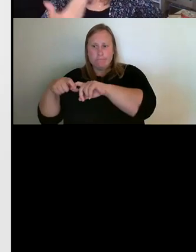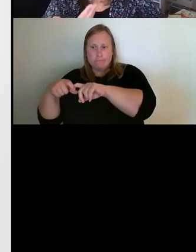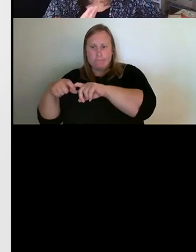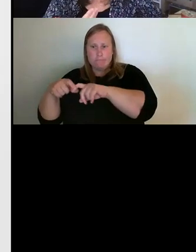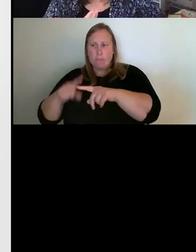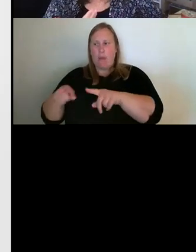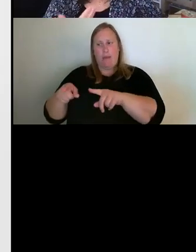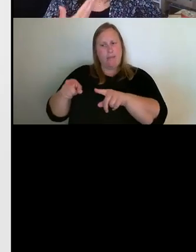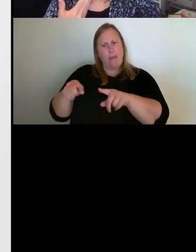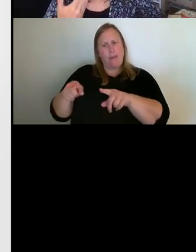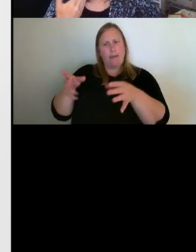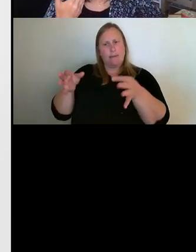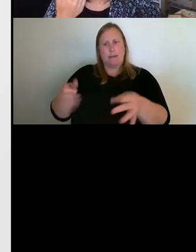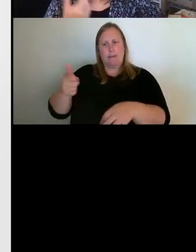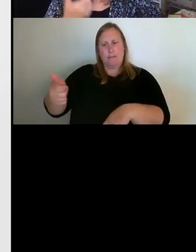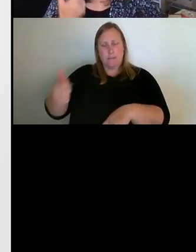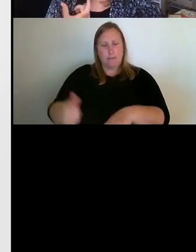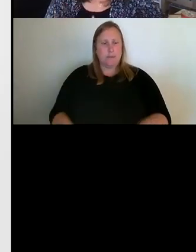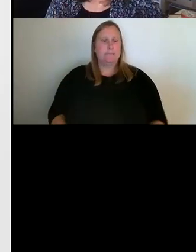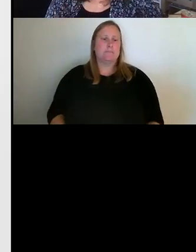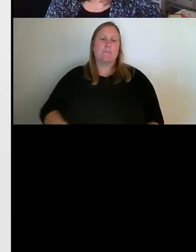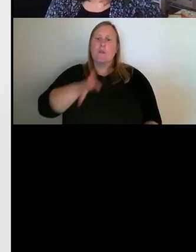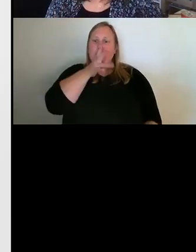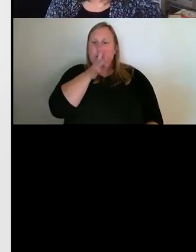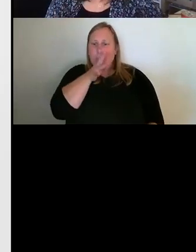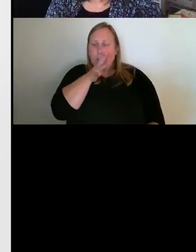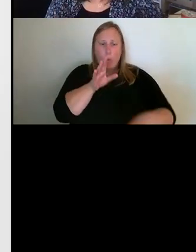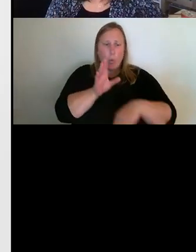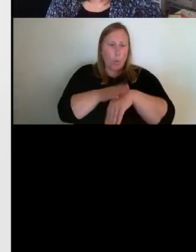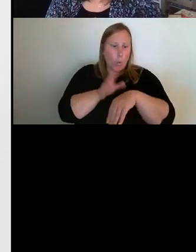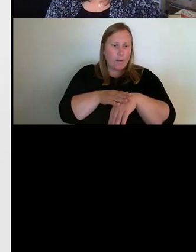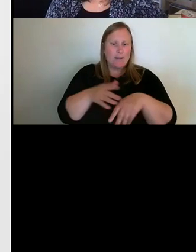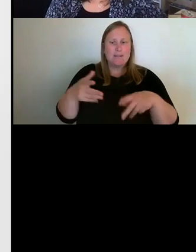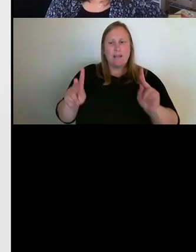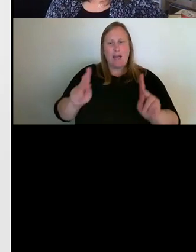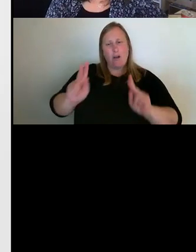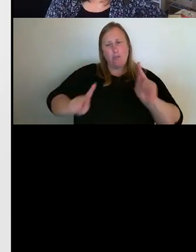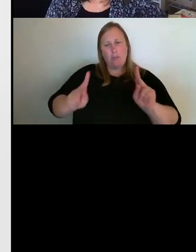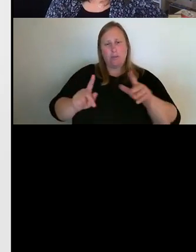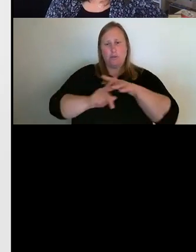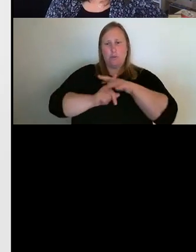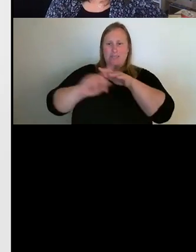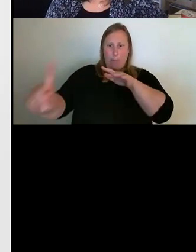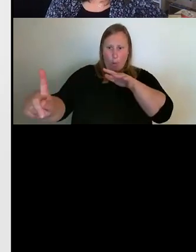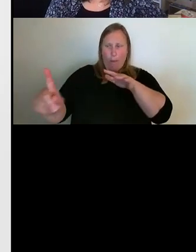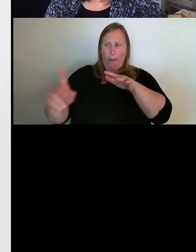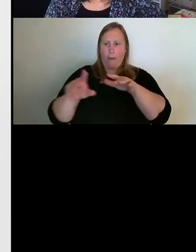Verbal warnings during the event, always giving attendees enough stuff to step away or mentally prepare for the content.